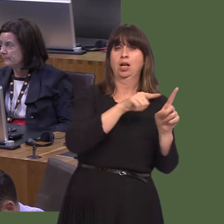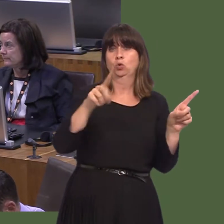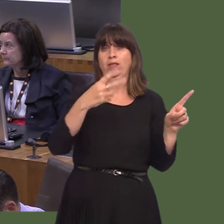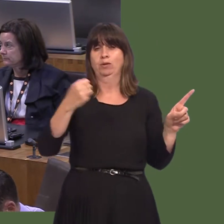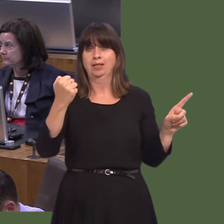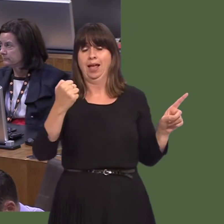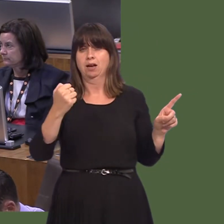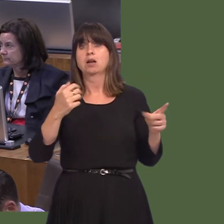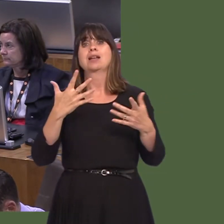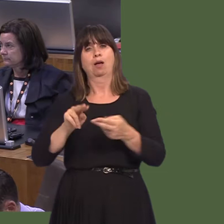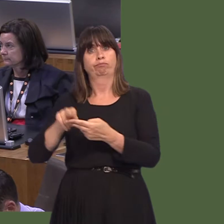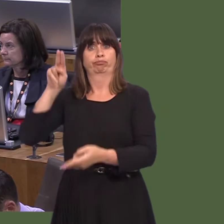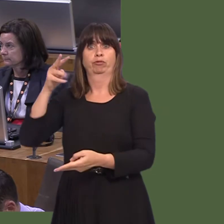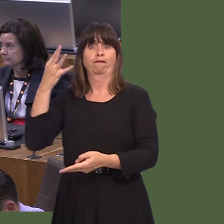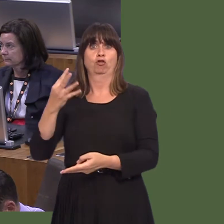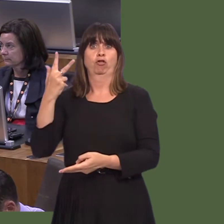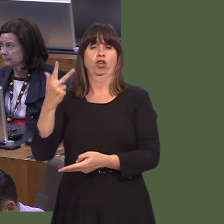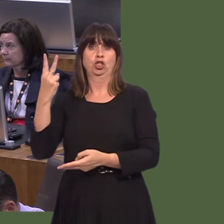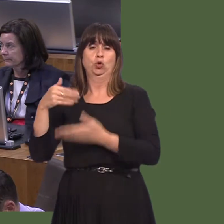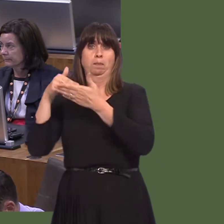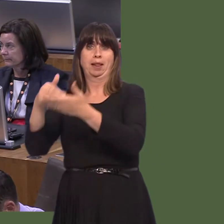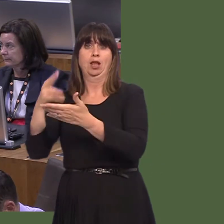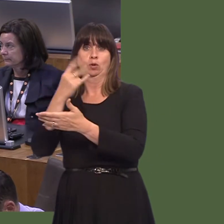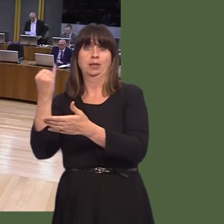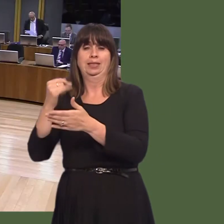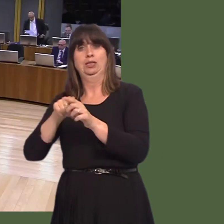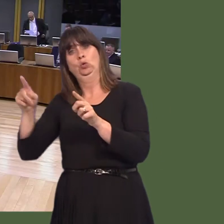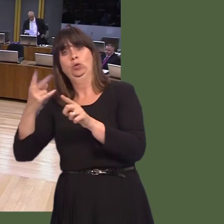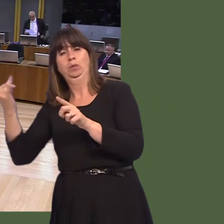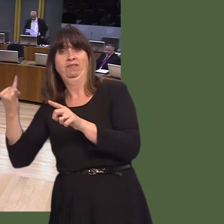Mohammad Asghar (Oscar) AM: Thank you very much for the reply, First Minister.